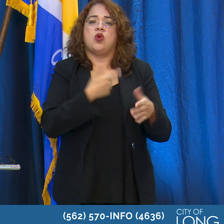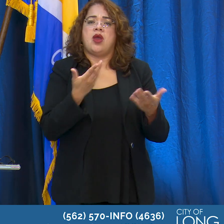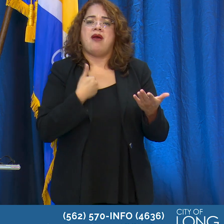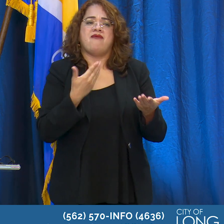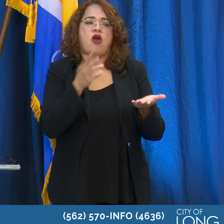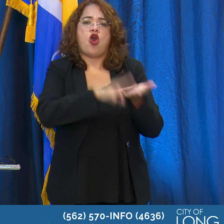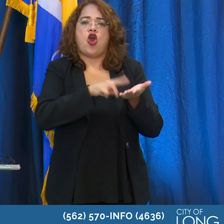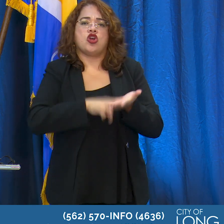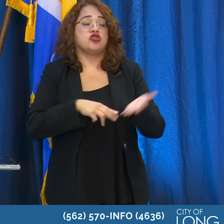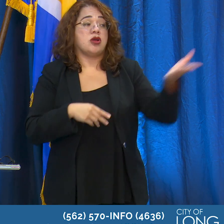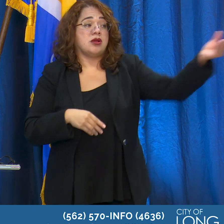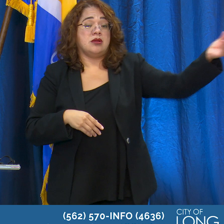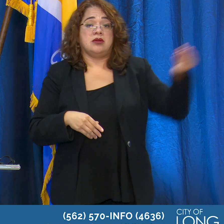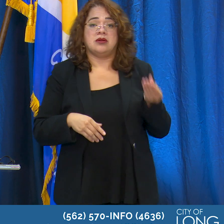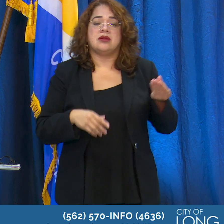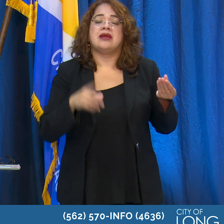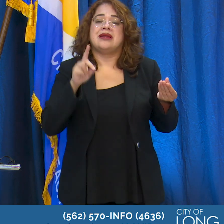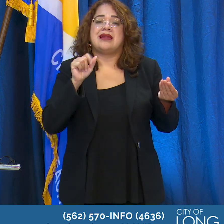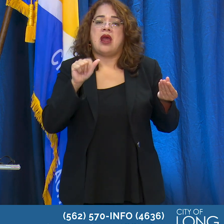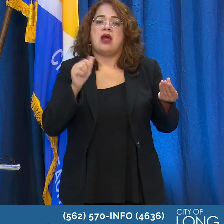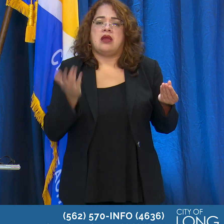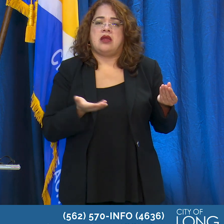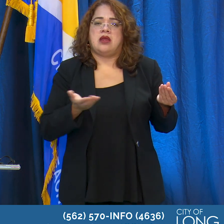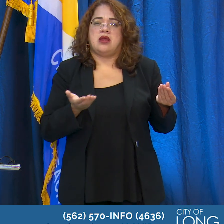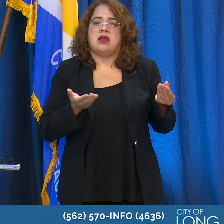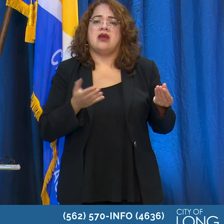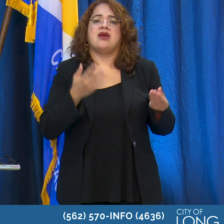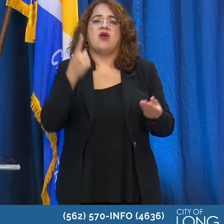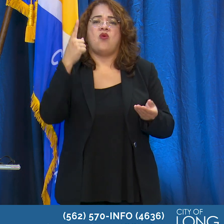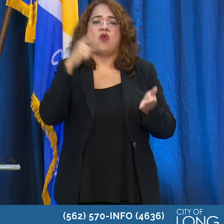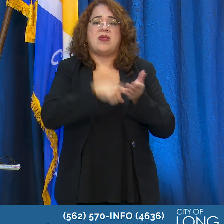submitting those data to us every day but that is 1,400 tests daily